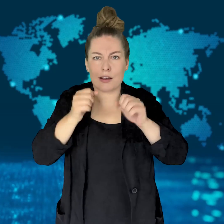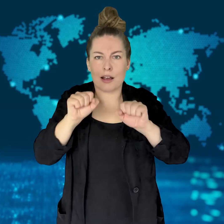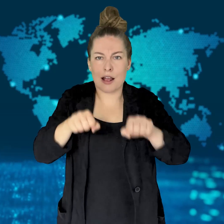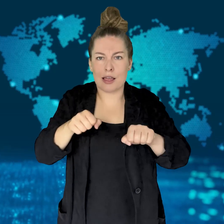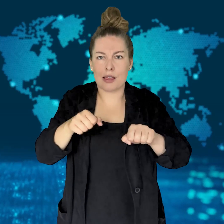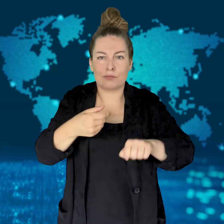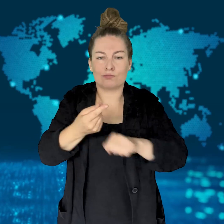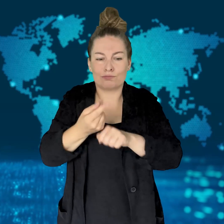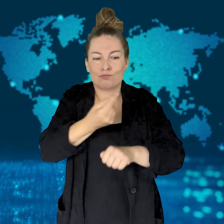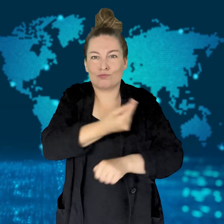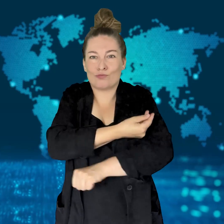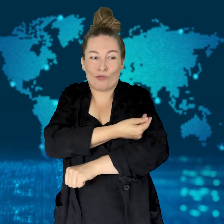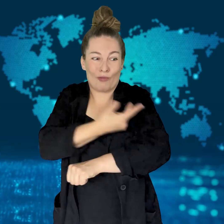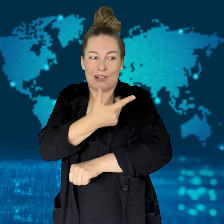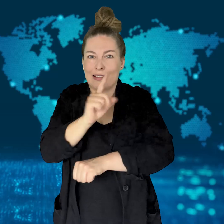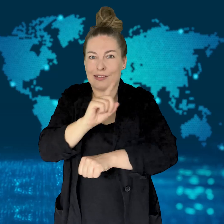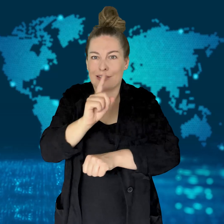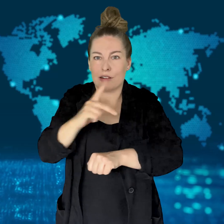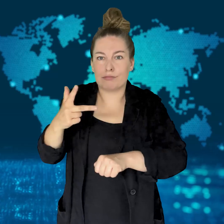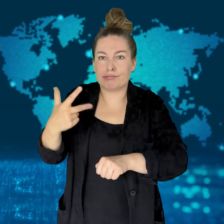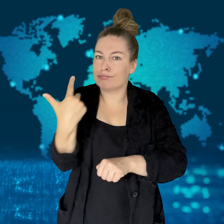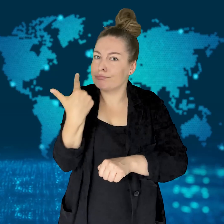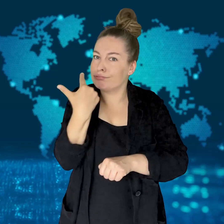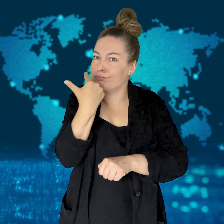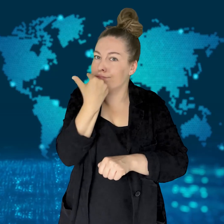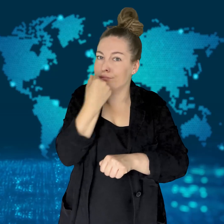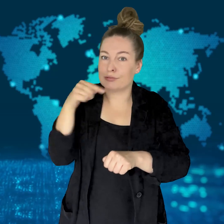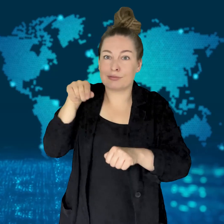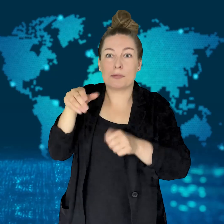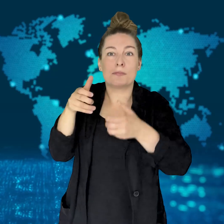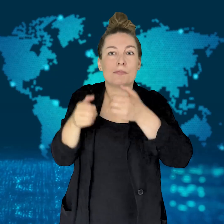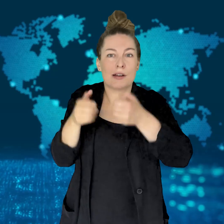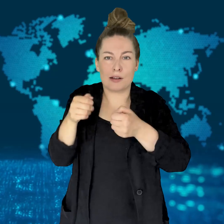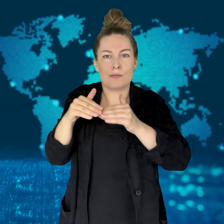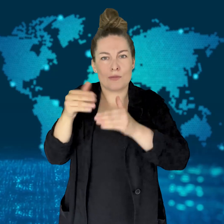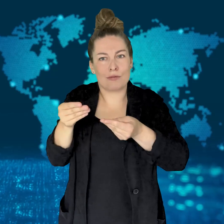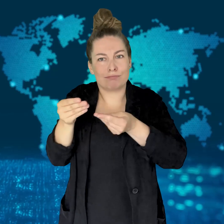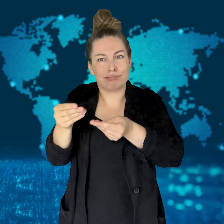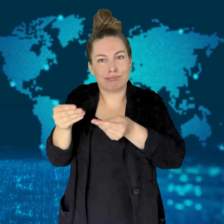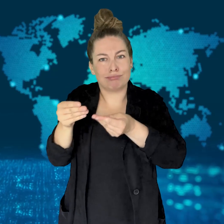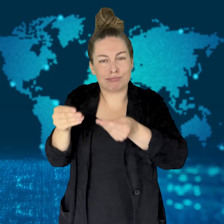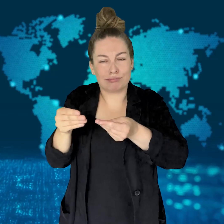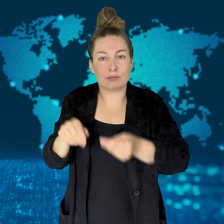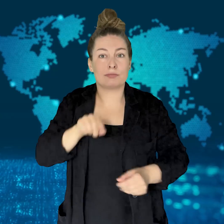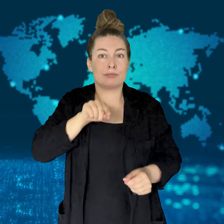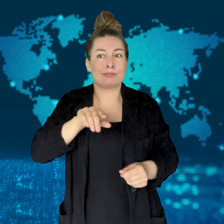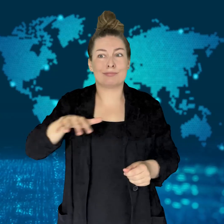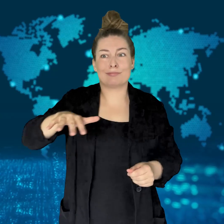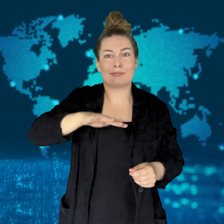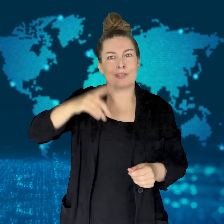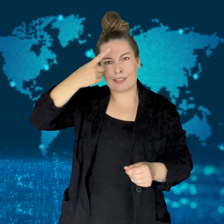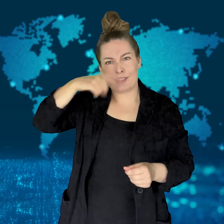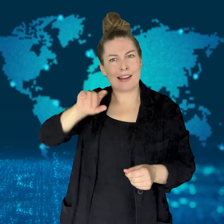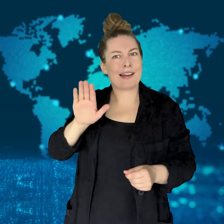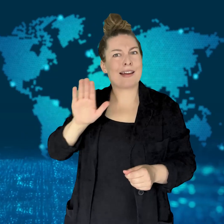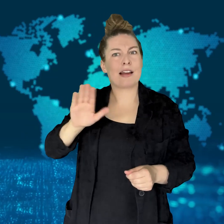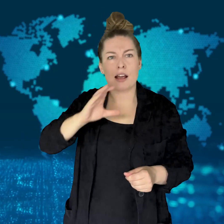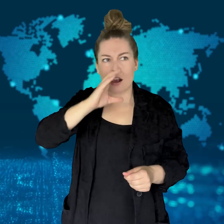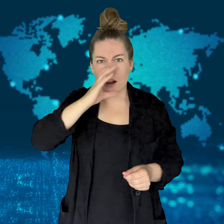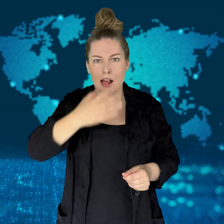They will be given supplemental pumped milk by syringe.